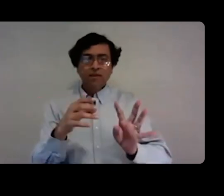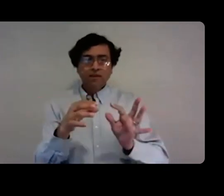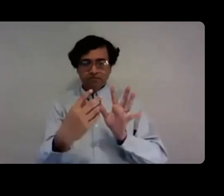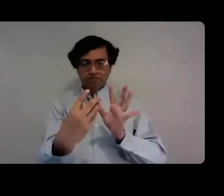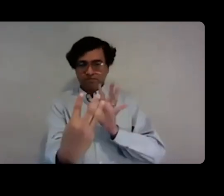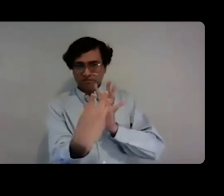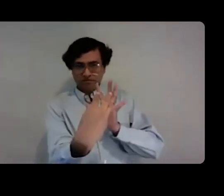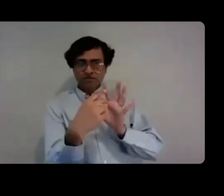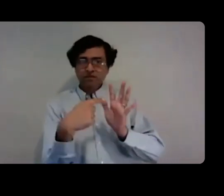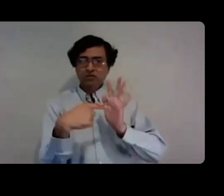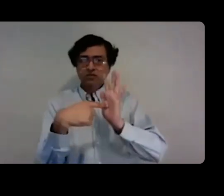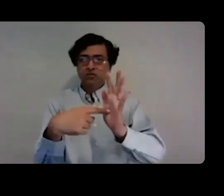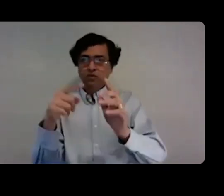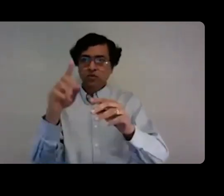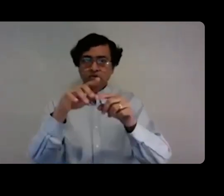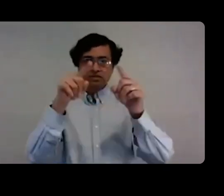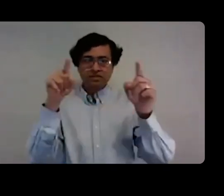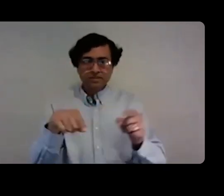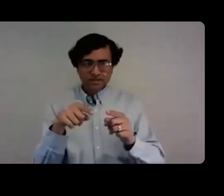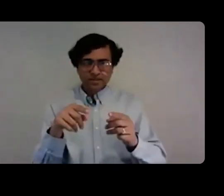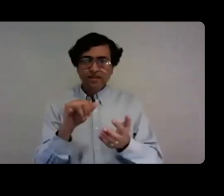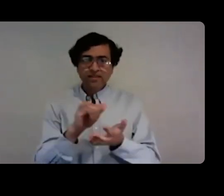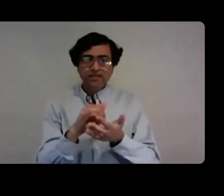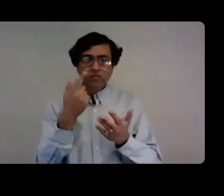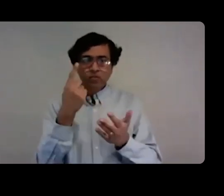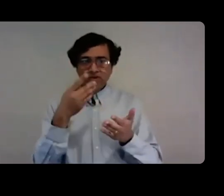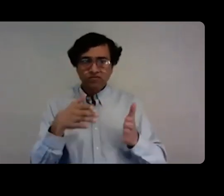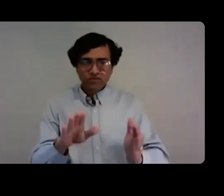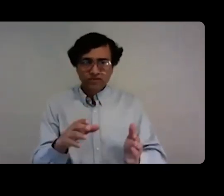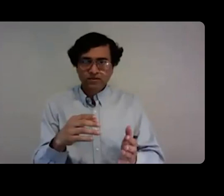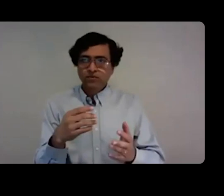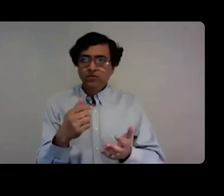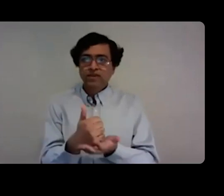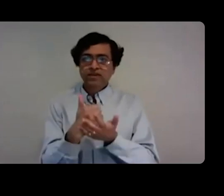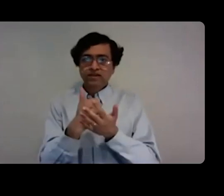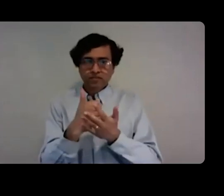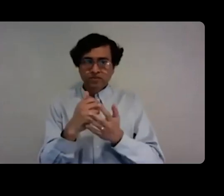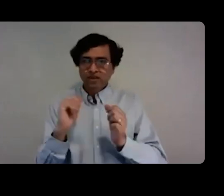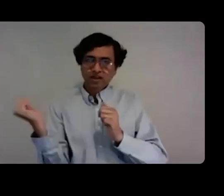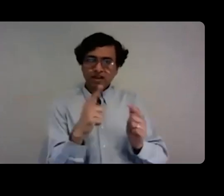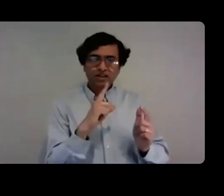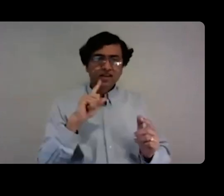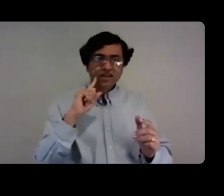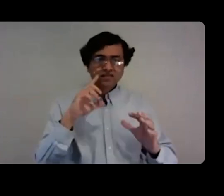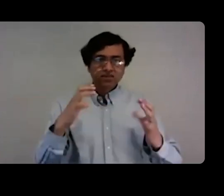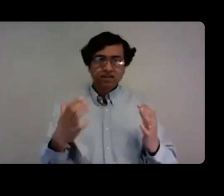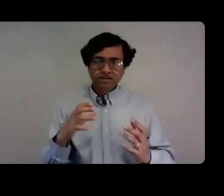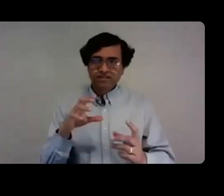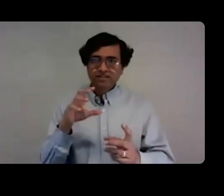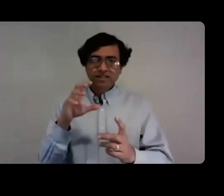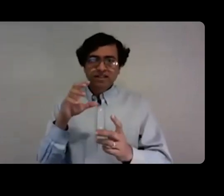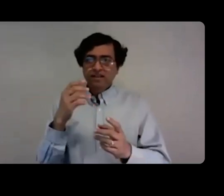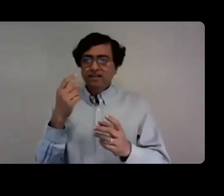So they are accessible for everyone in the class and it is showing on the screen, which is a different approach, but that helps all the